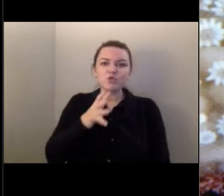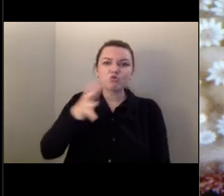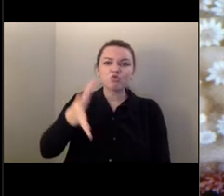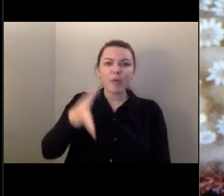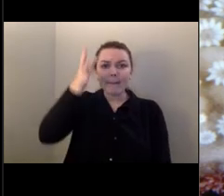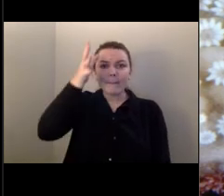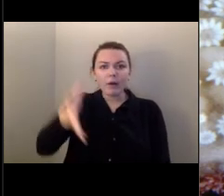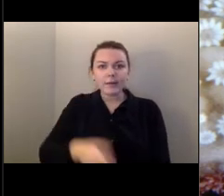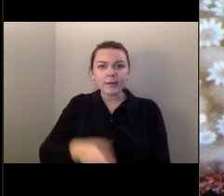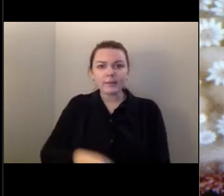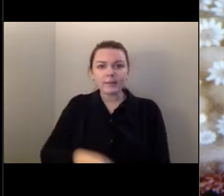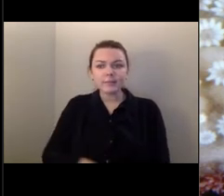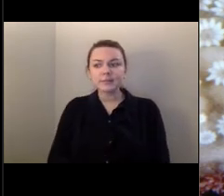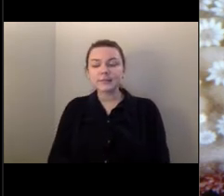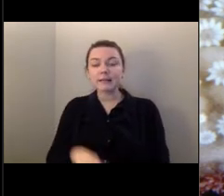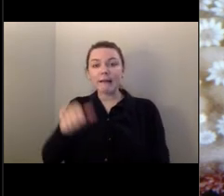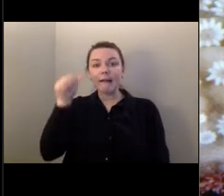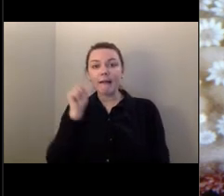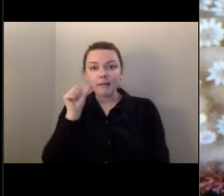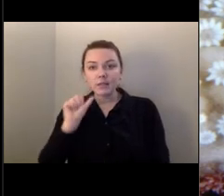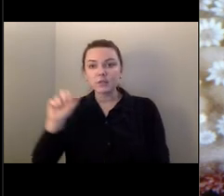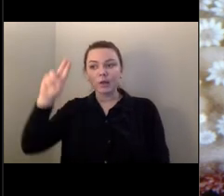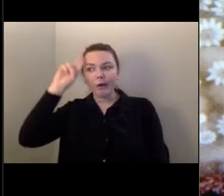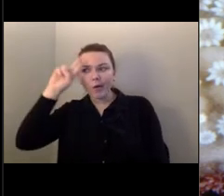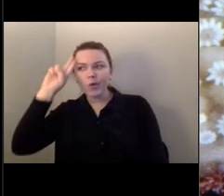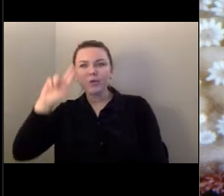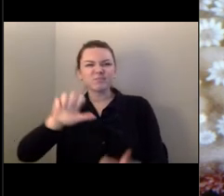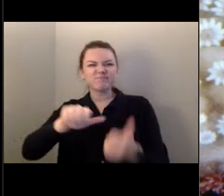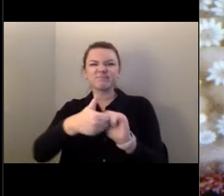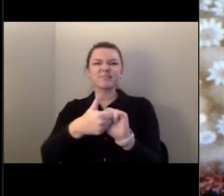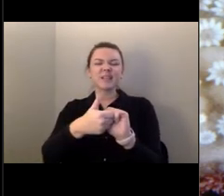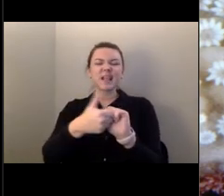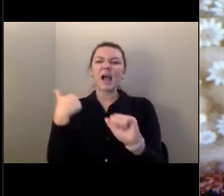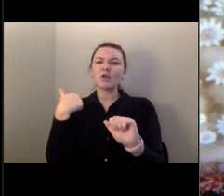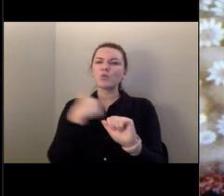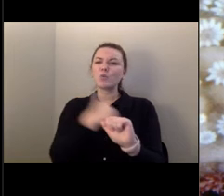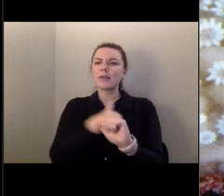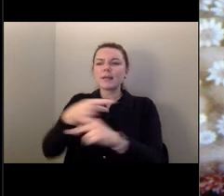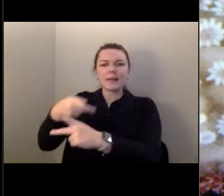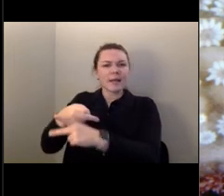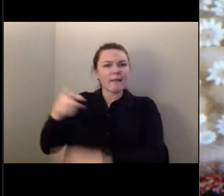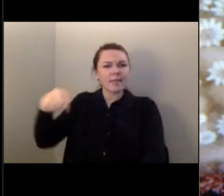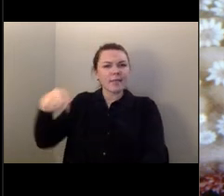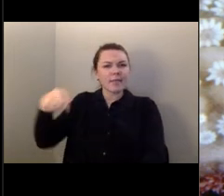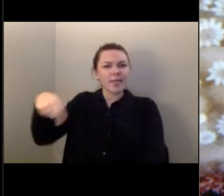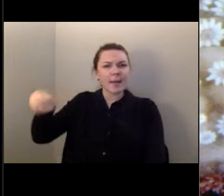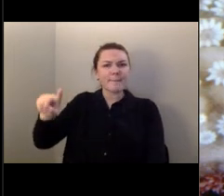So once we start looking at the world in that way, as our family, as our 'ohana,